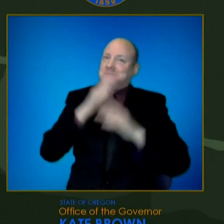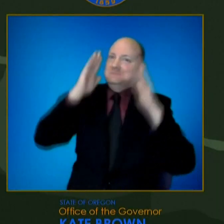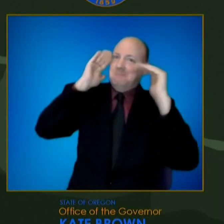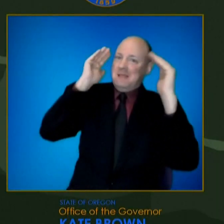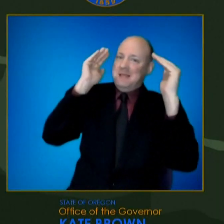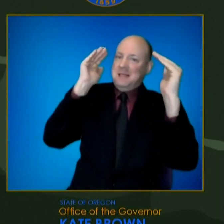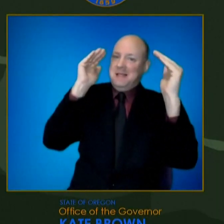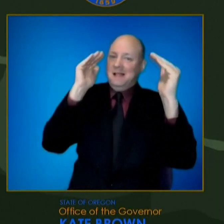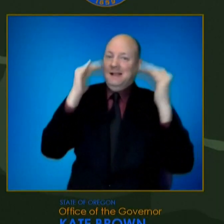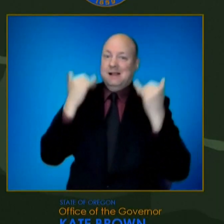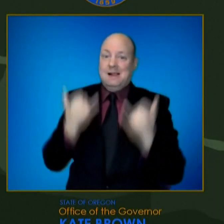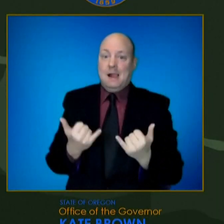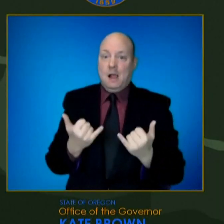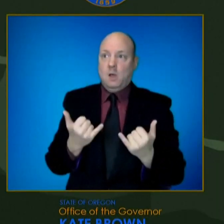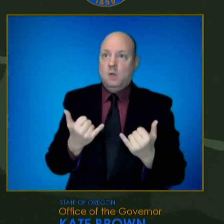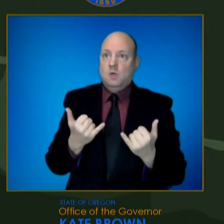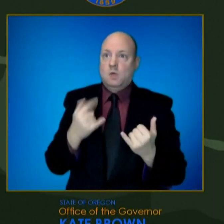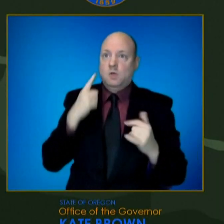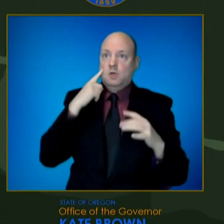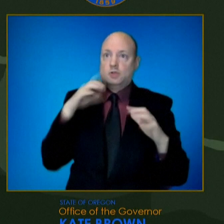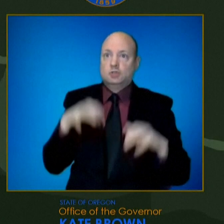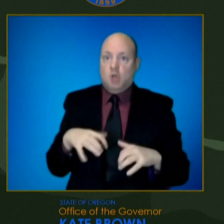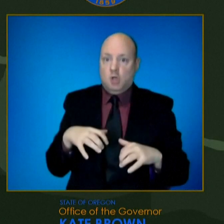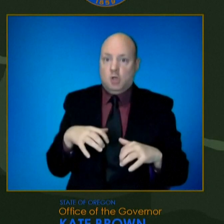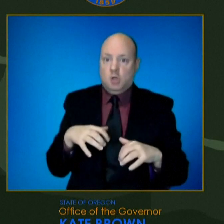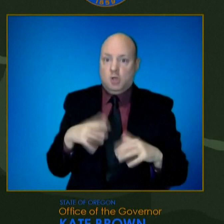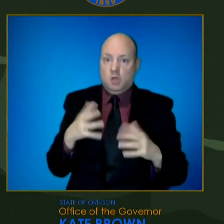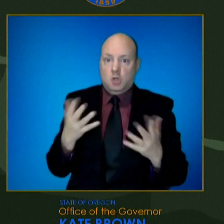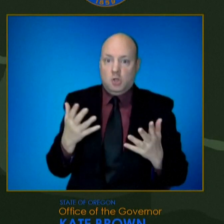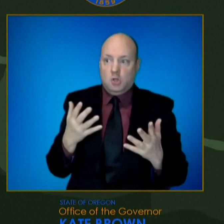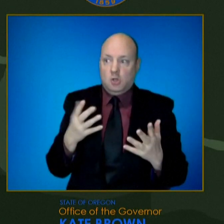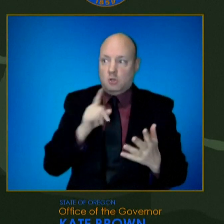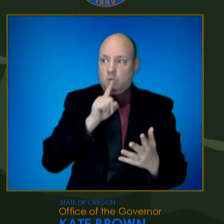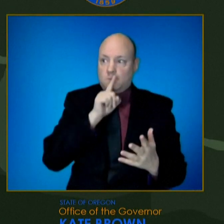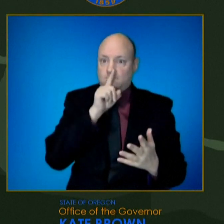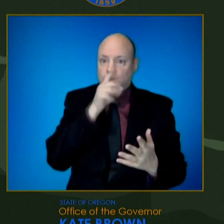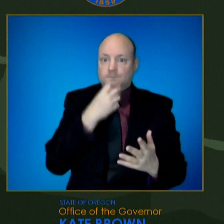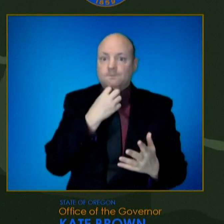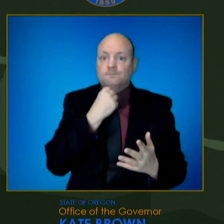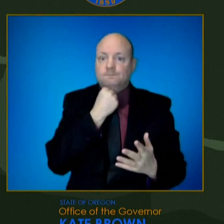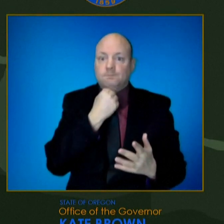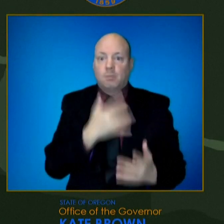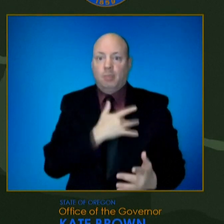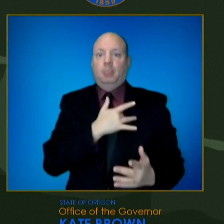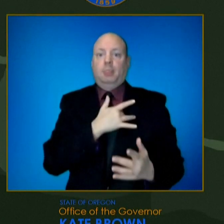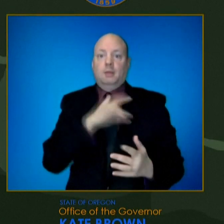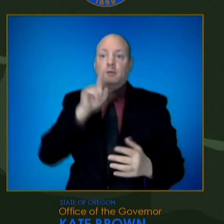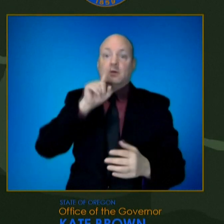BACK FOR BOOSTER SHOTS. BACK FOR BOOSTER SHOTS. GOVERNORS BACK FOR BOOSTER SHOTS. GOVERNORS HAVE BACK FOR BOOSTER SHOTS. GOVERNORS HAVE SINCE BACK FOR BOOSTER SHOTS. GOVERNORS HAVE SINCE LEARNED GOVERNORS HAVE SINCE LEARNED GOVERNORS HAVE SINCE LEARNED THAT GOVERNORS HAVE SINCE LEARNED THAT THERE GOVERNORS HAVE SINCE LEARNED THAT THERE IS GOVERNORS HAVE SINCE LEARNED THAT THERE IS NO GOVERNORS HAVE SINCE LEARNED THAT THERE IS NO RESERVE THAT THERE IS NO RESERVE THAT THERE IS NO RESERVE BECAUSE THAT THERE IS NO RESERVE BECAUSE IT THAT THERE IS NO RESERVE BECAUSE IT WAS THAT THERE IS NO RESERVE BECAUSE IT WAS RELEASED THAT THERE IS NO RESERVE BECAUSE IT WAS RELEASED BEFORE BECAUSE IT WAS RELEASED BEFORE BECAUSE IT WAS RELEASED BEFORE THIS BECAUSE IT WAS RELEASED BEFORE THIS WEEK. THIS WEEK. THIS WEEK. >> THIS WEEK. >> I THIS WEEK. >> I AM THIS WEEK. >> I AM SHOCKED THIS WEEK. >> I AM SHOCKED AND THIS WEEK. >> I AM SHOCKED AND APPALLED I AM SHOCKED AND APPALLED I AM SHOCKED AND APPALLED THAT I AM SHOCKED AND APPALLED THAT THE